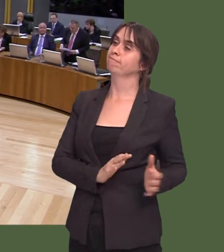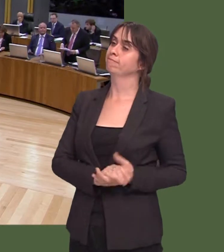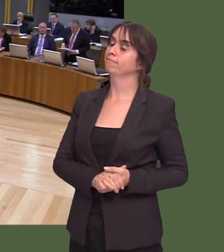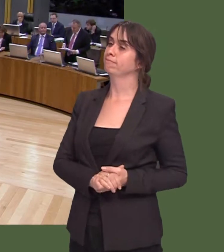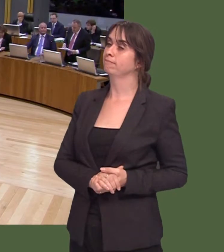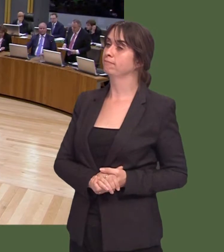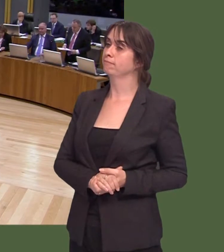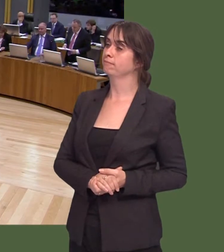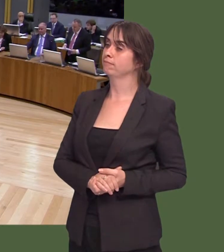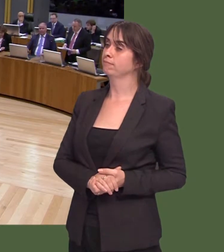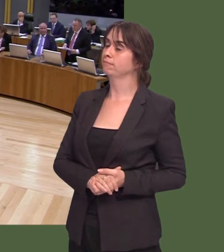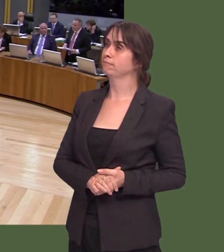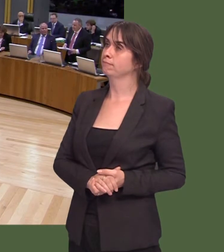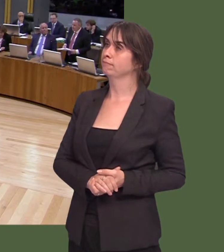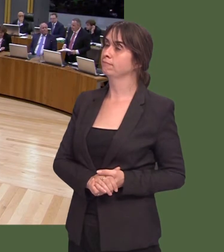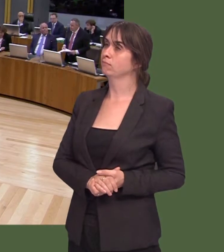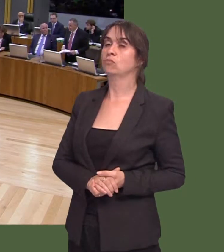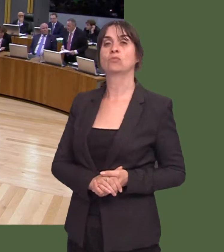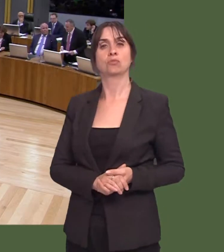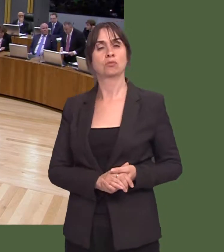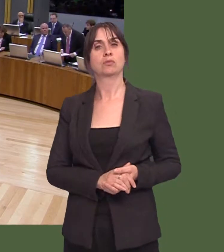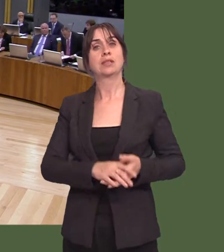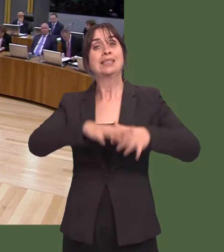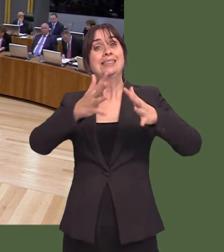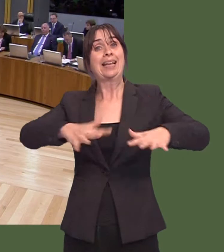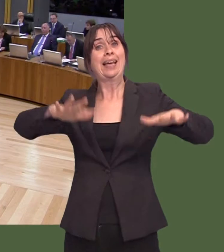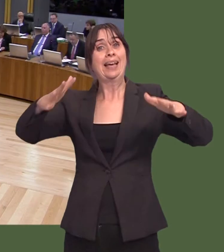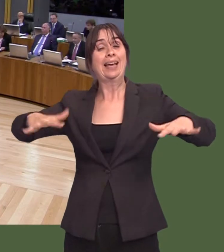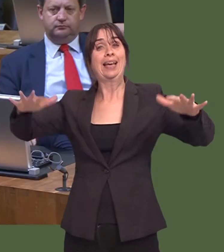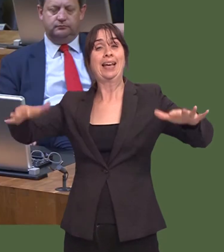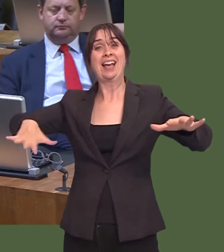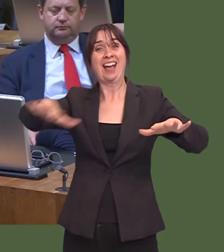Will the First Minister make a statement on the importance of seaside tourism in north Wales? OAQ(5)0644(FM) Carwyn Jones: Our coastal environment is a